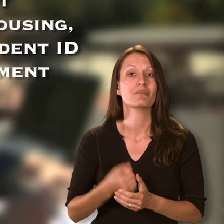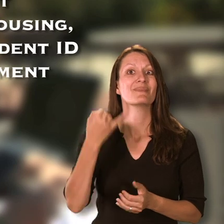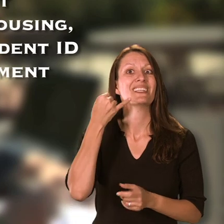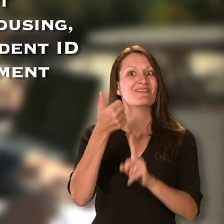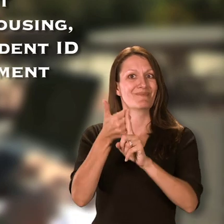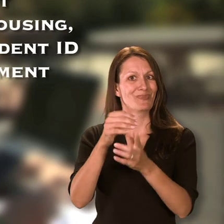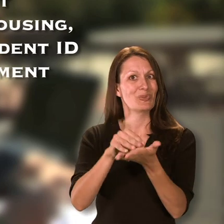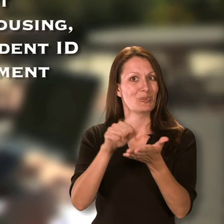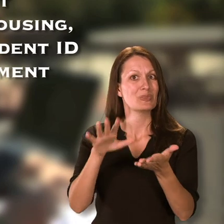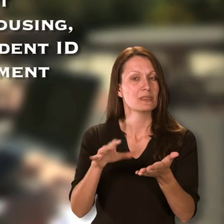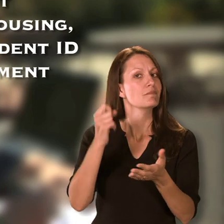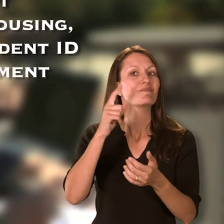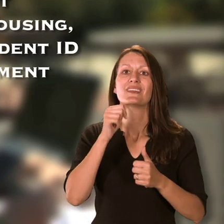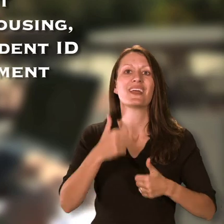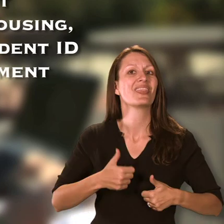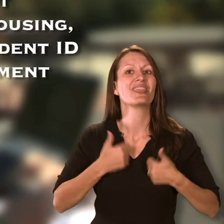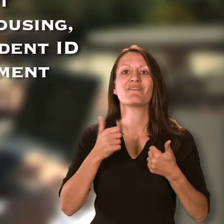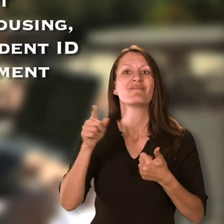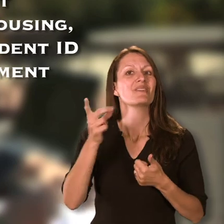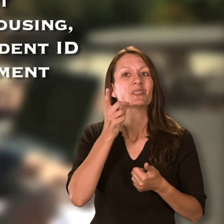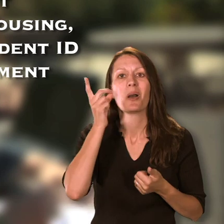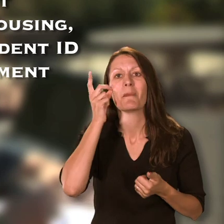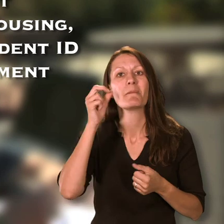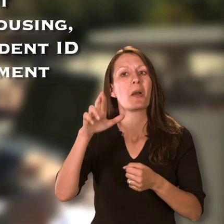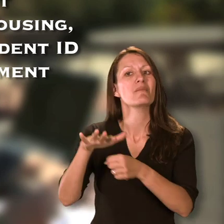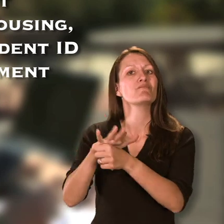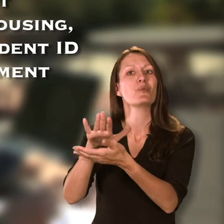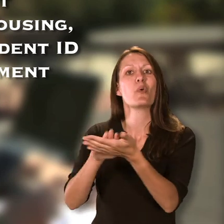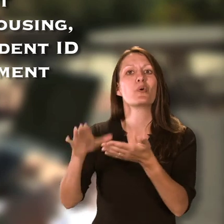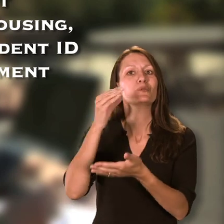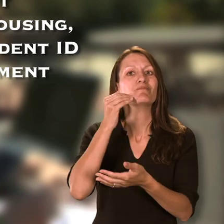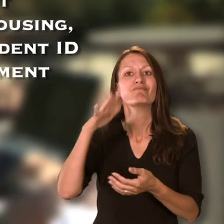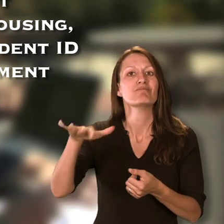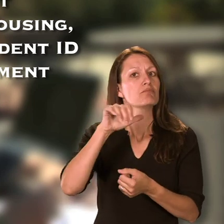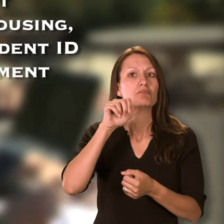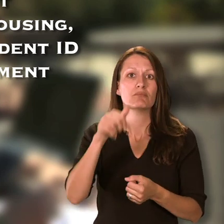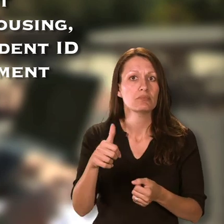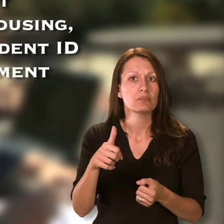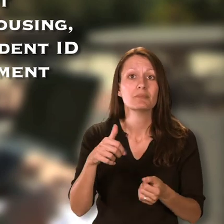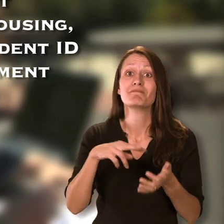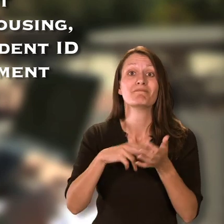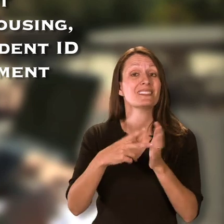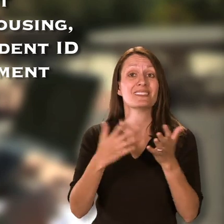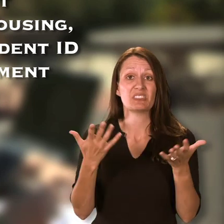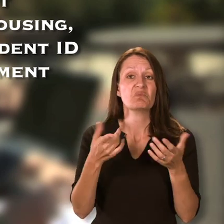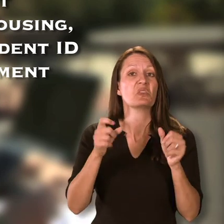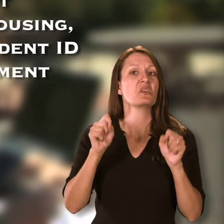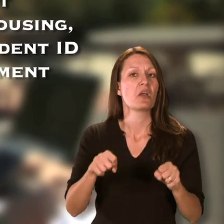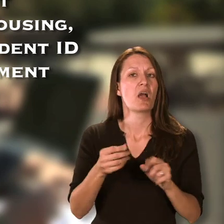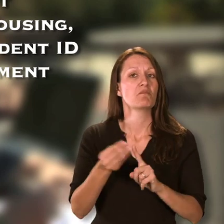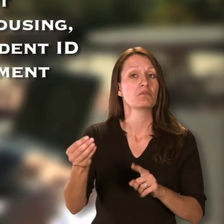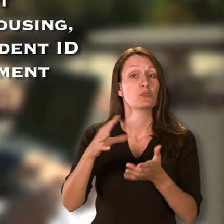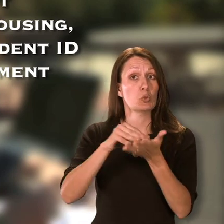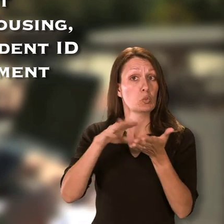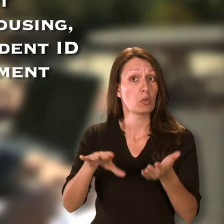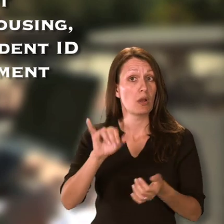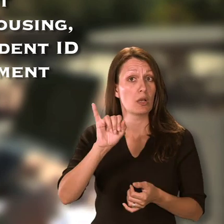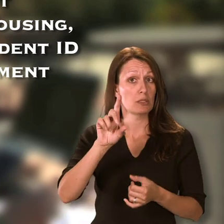If you're a student who doesn't live in campus housing, your student ID and a current student fee statement